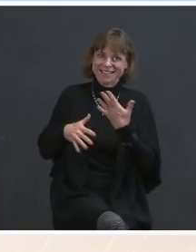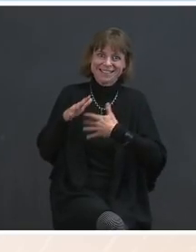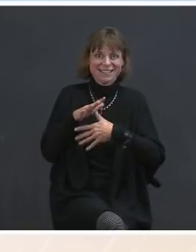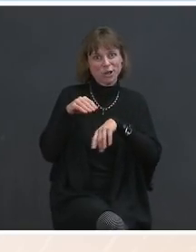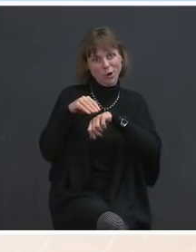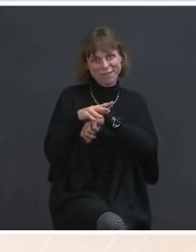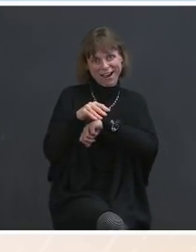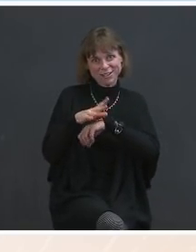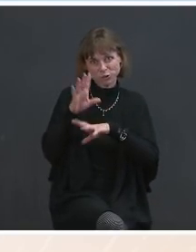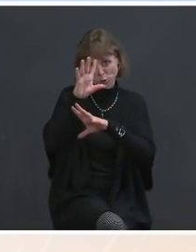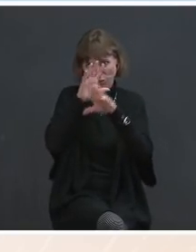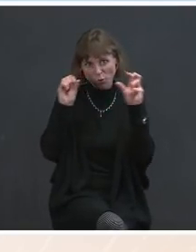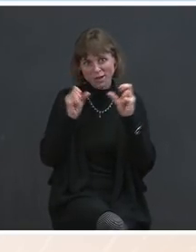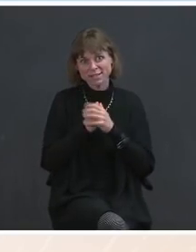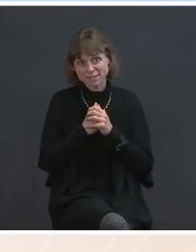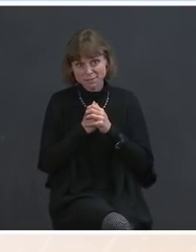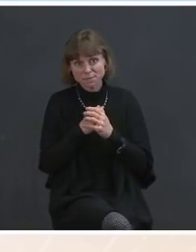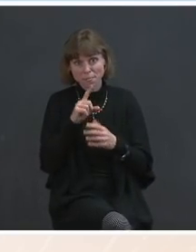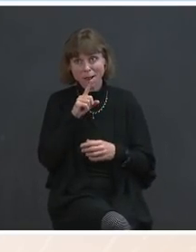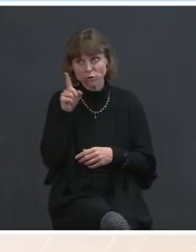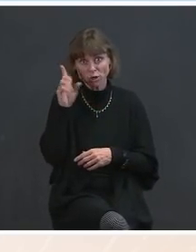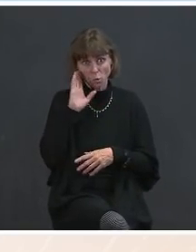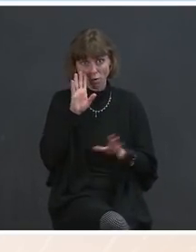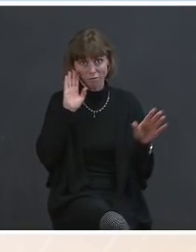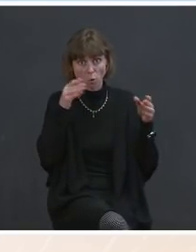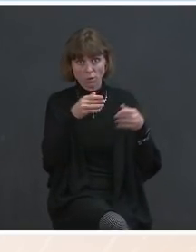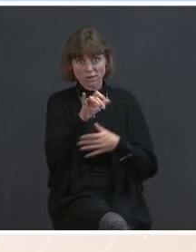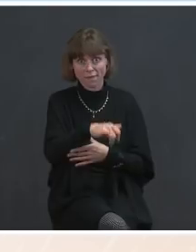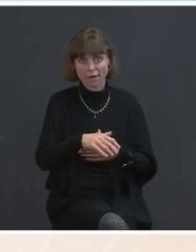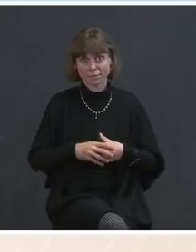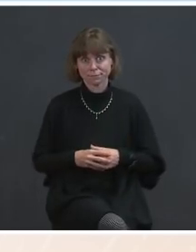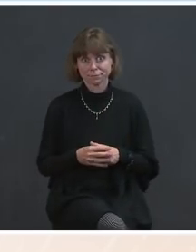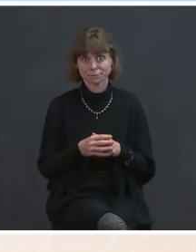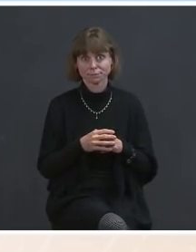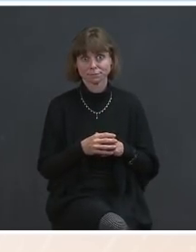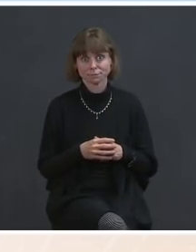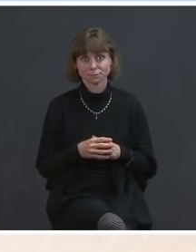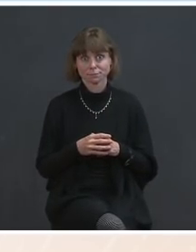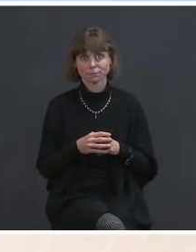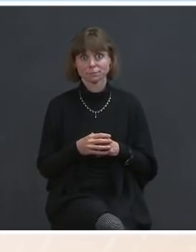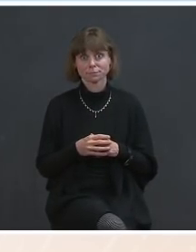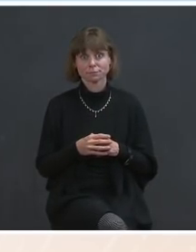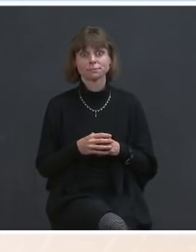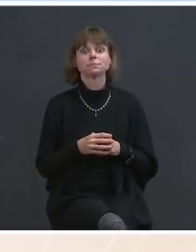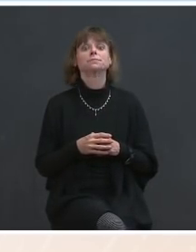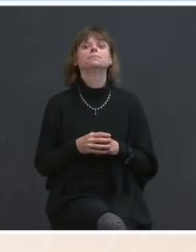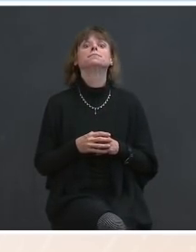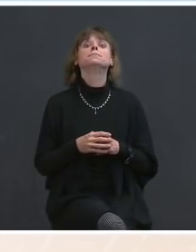and I'm sure he'll be focused on that. The Press: You know, as money is coming into states and localities -- and, in some cases, it hasn't been as disastrous